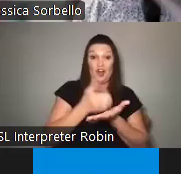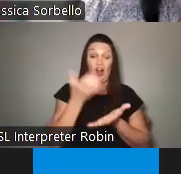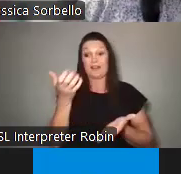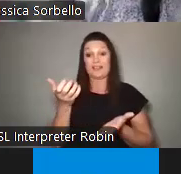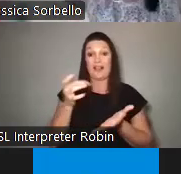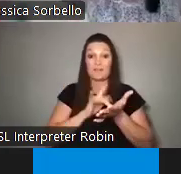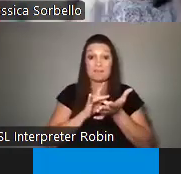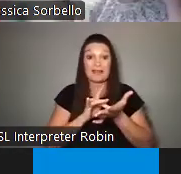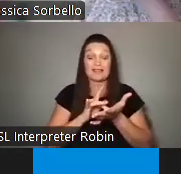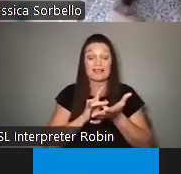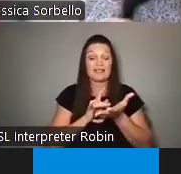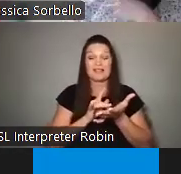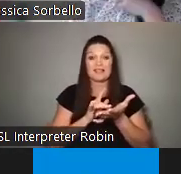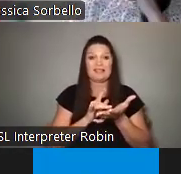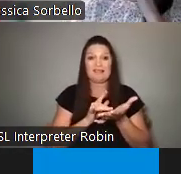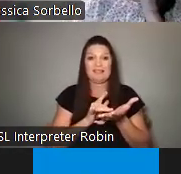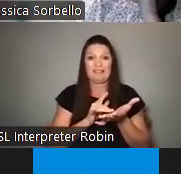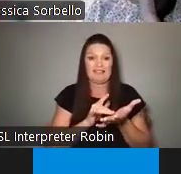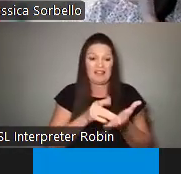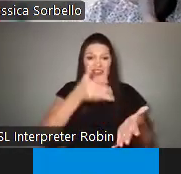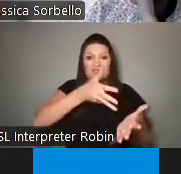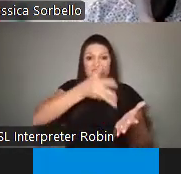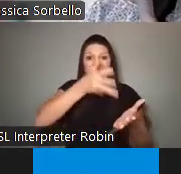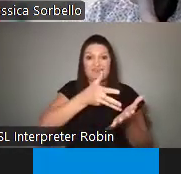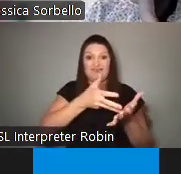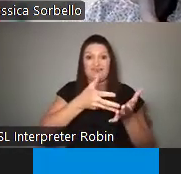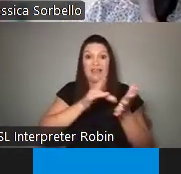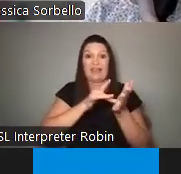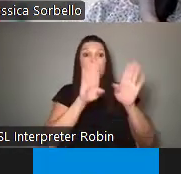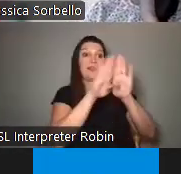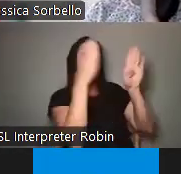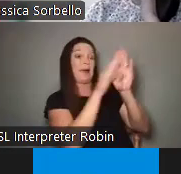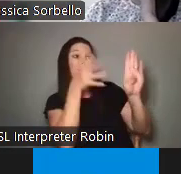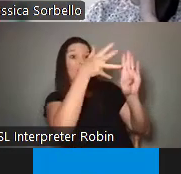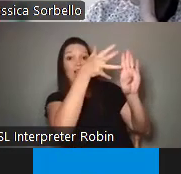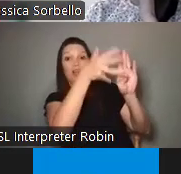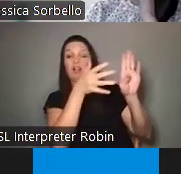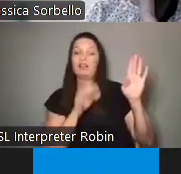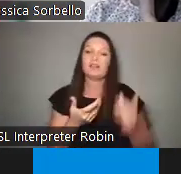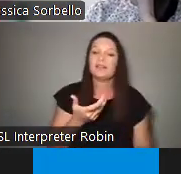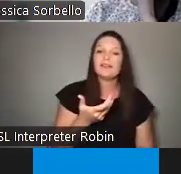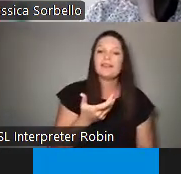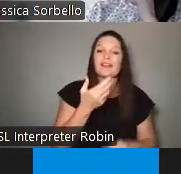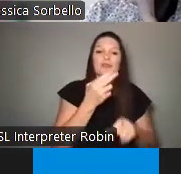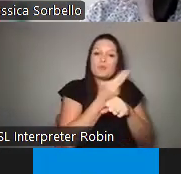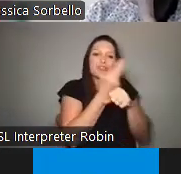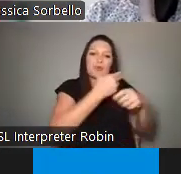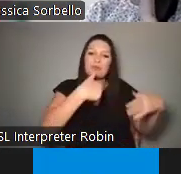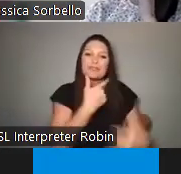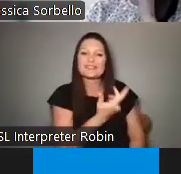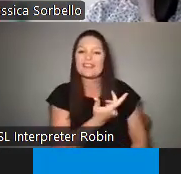nice to have some place to go okay this is how we can dispose of these. And I see other people have their hands